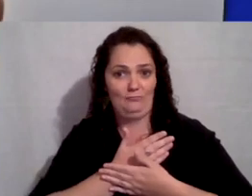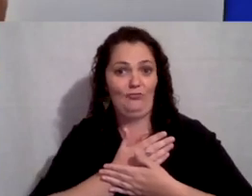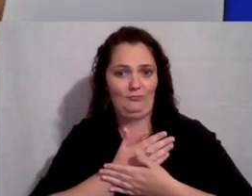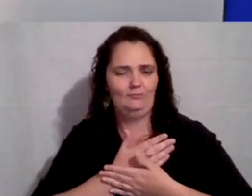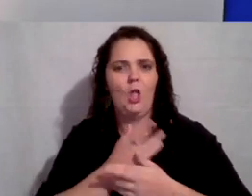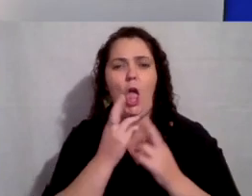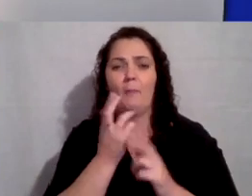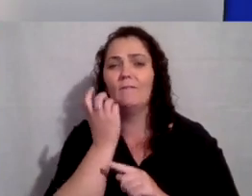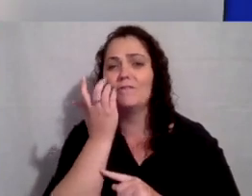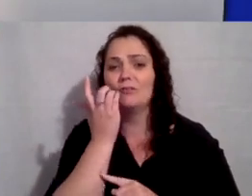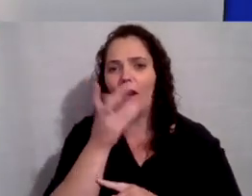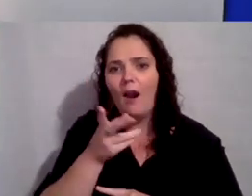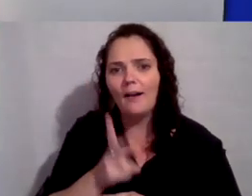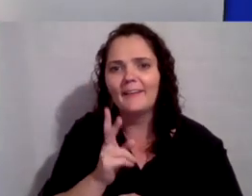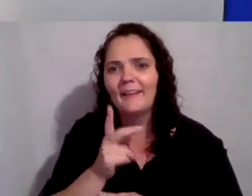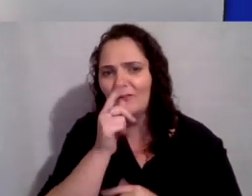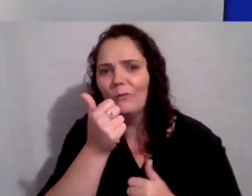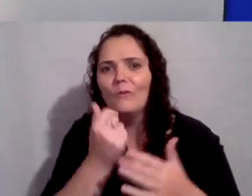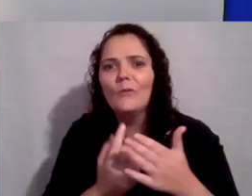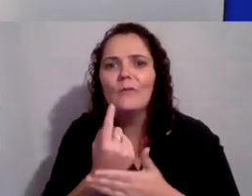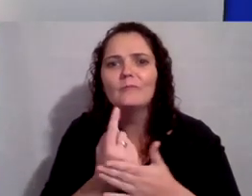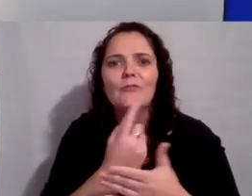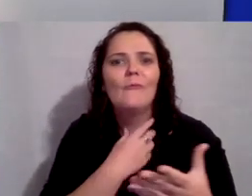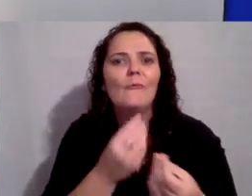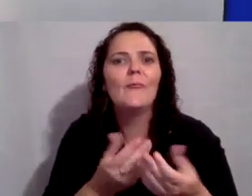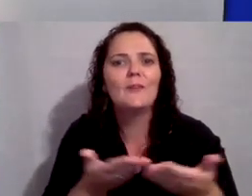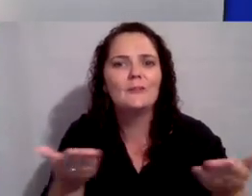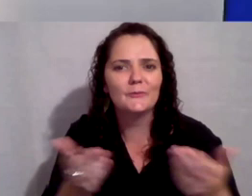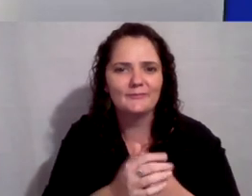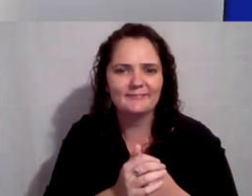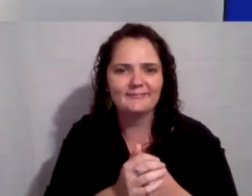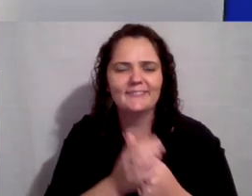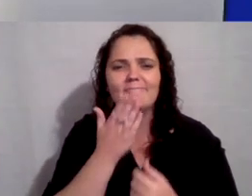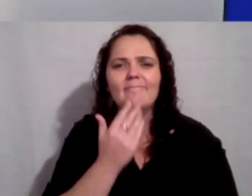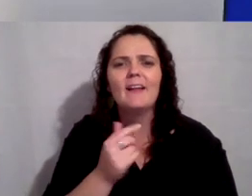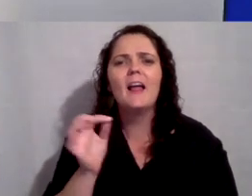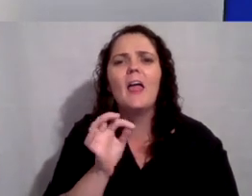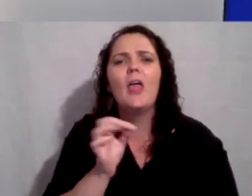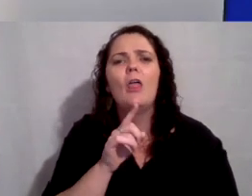to do this again in the future and I'll get a chance to work with all y'all again And please don't be a stranger, I'm easy